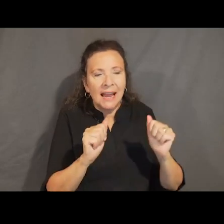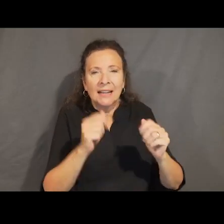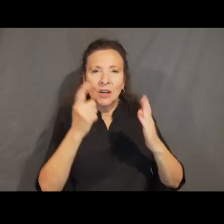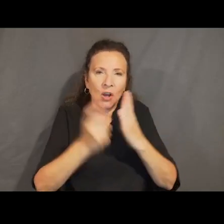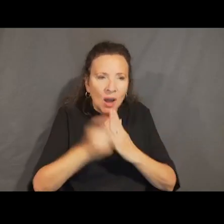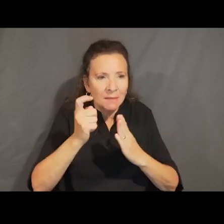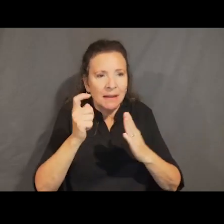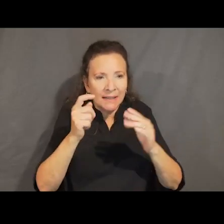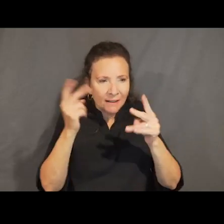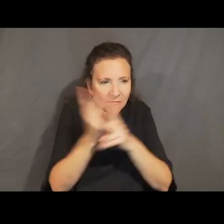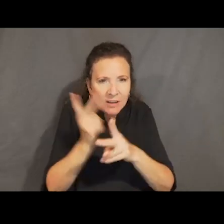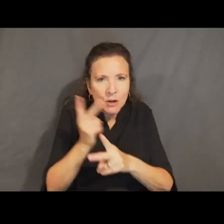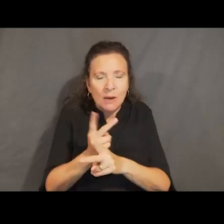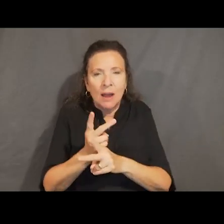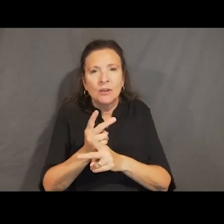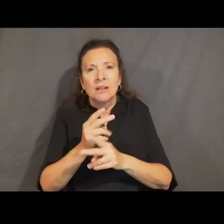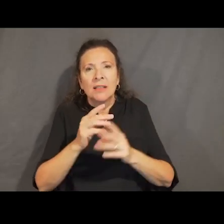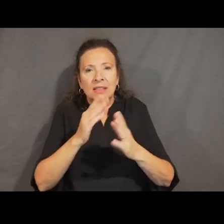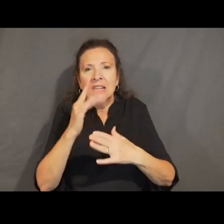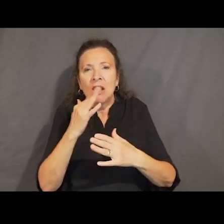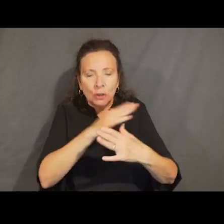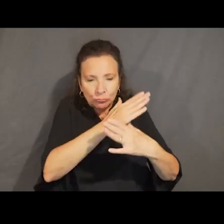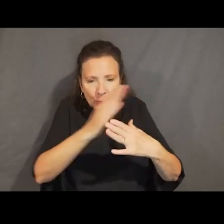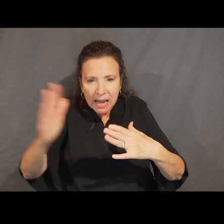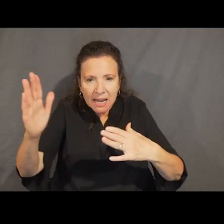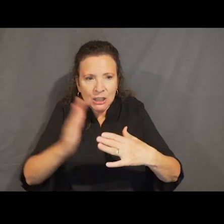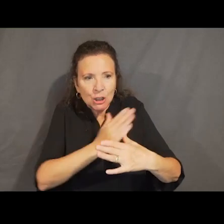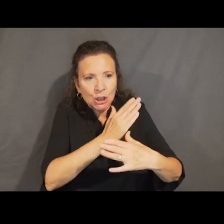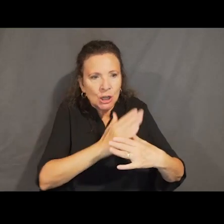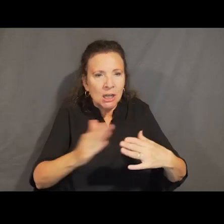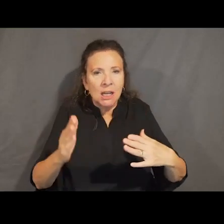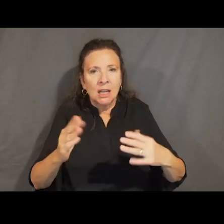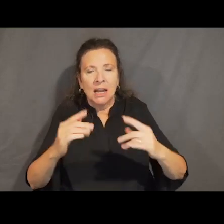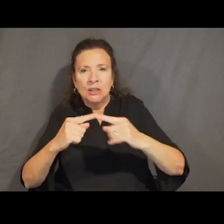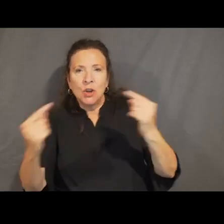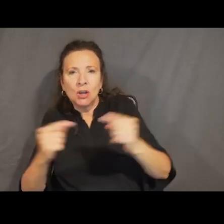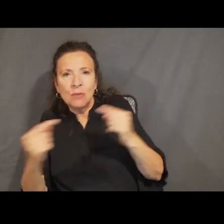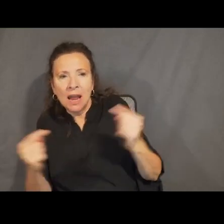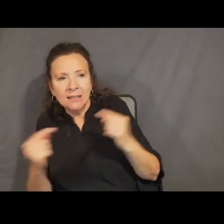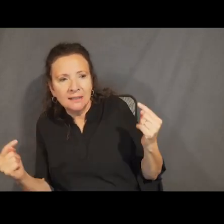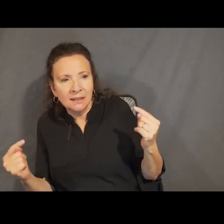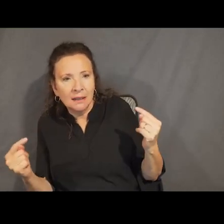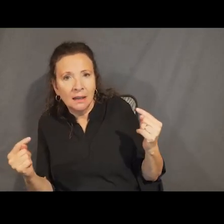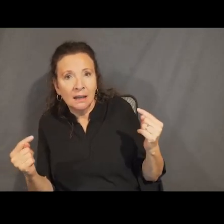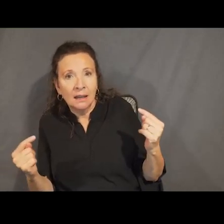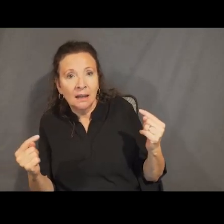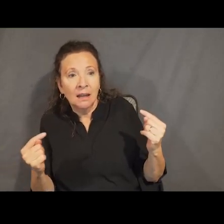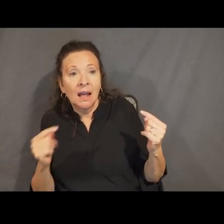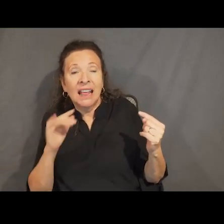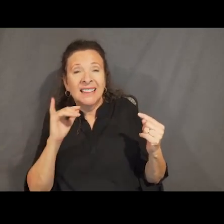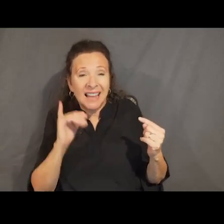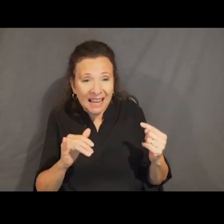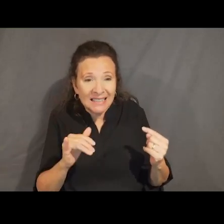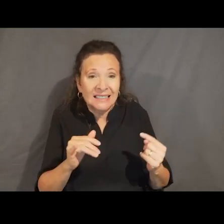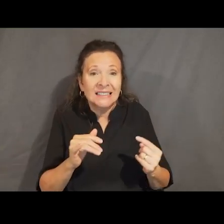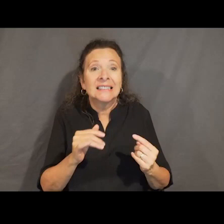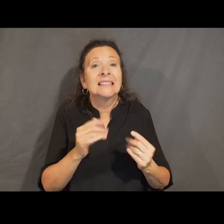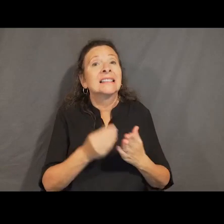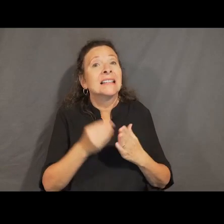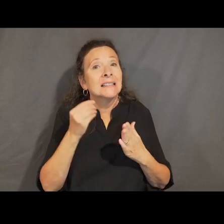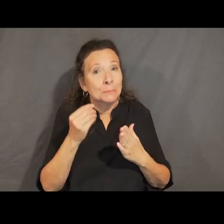as many as we can with AI, this is expensive computing that we are doing, and so we currently